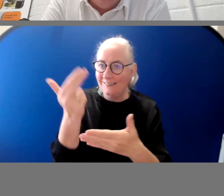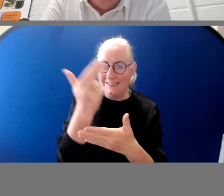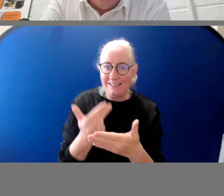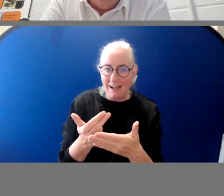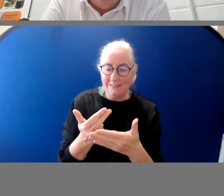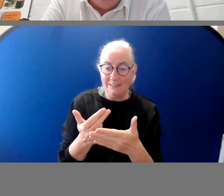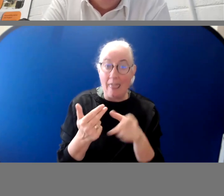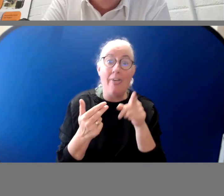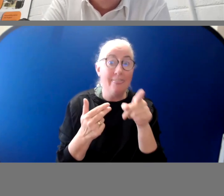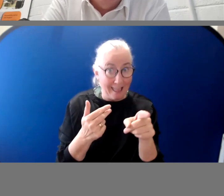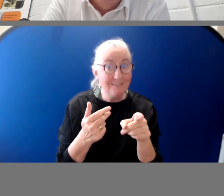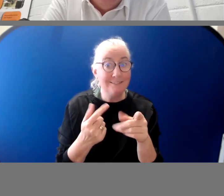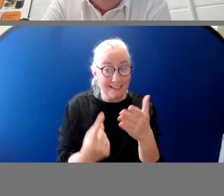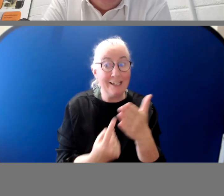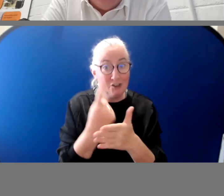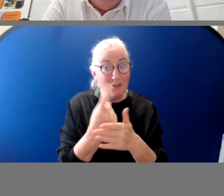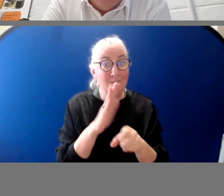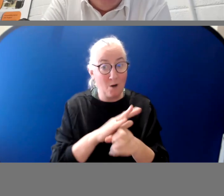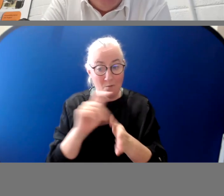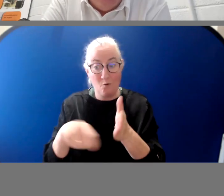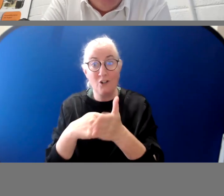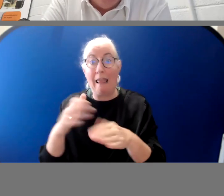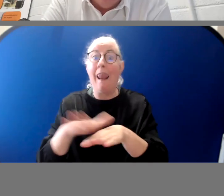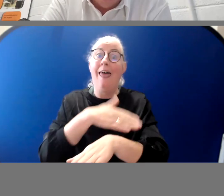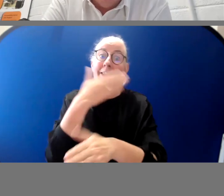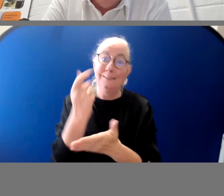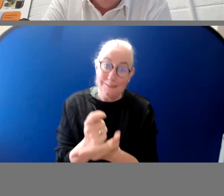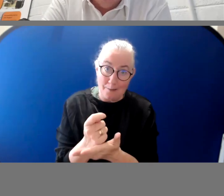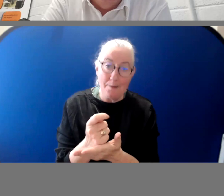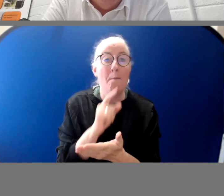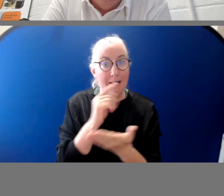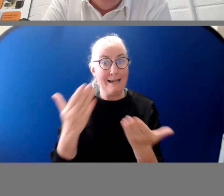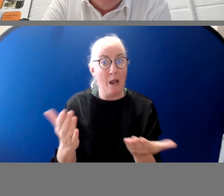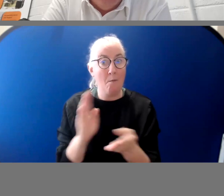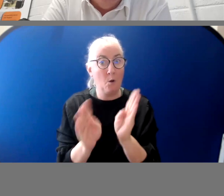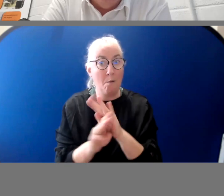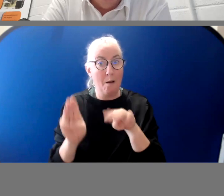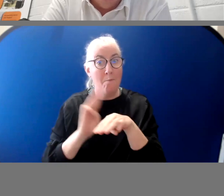an issue on projects for a long time but it's more and more an issue now where some local authorities